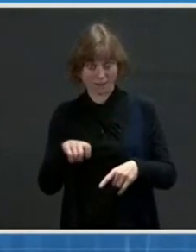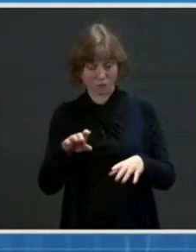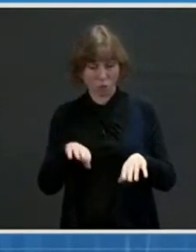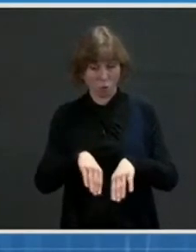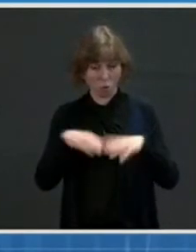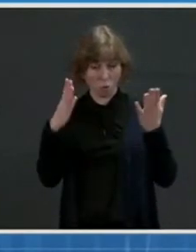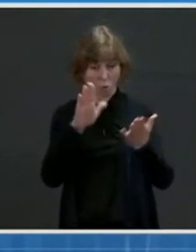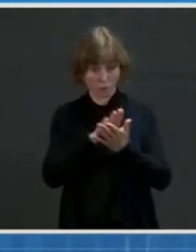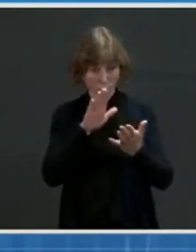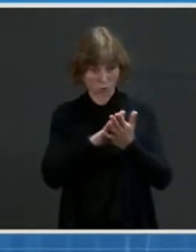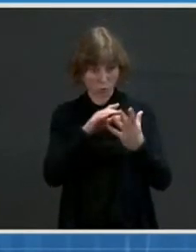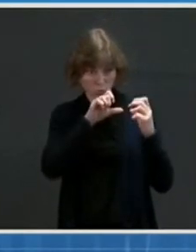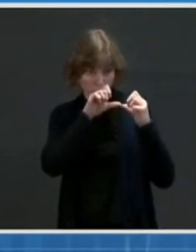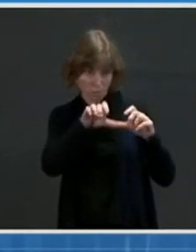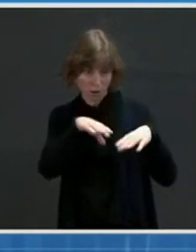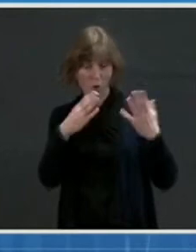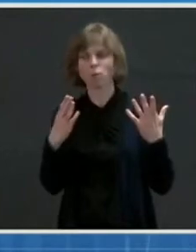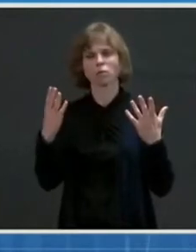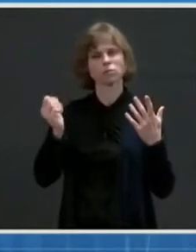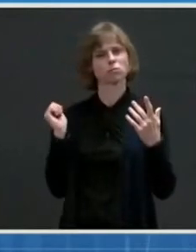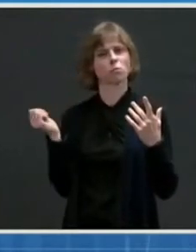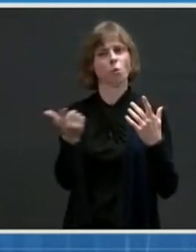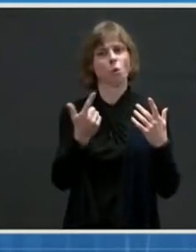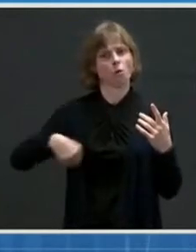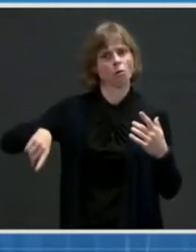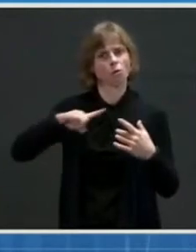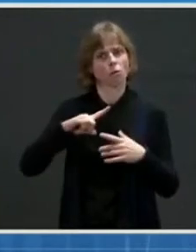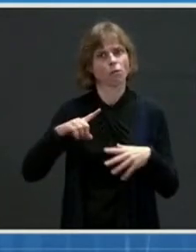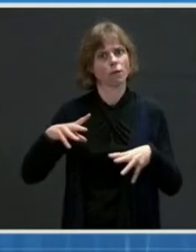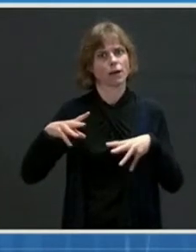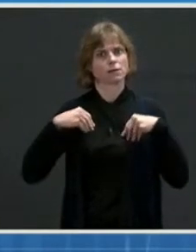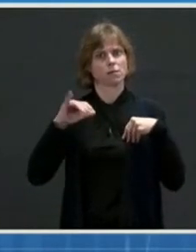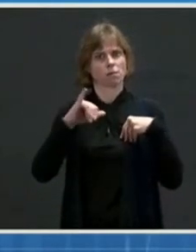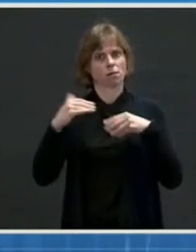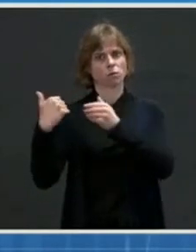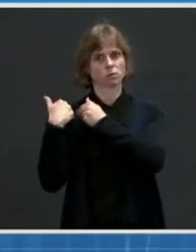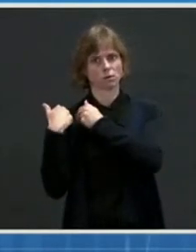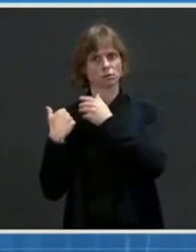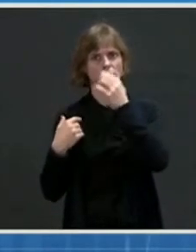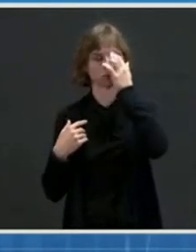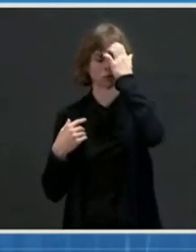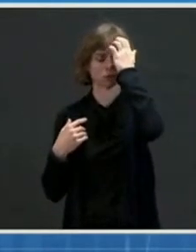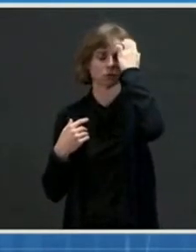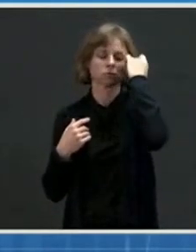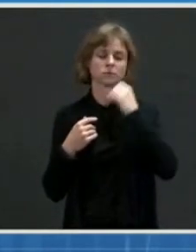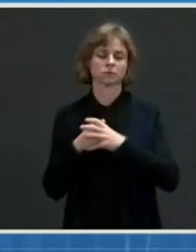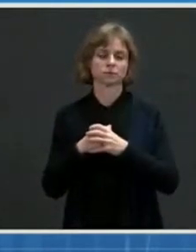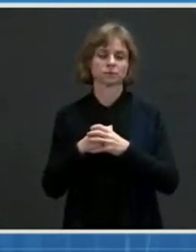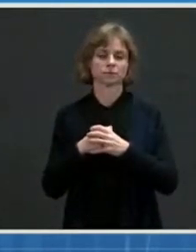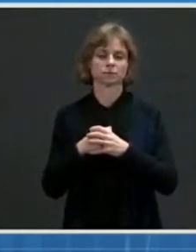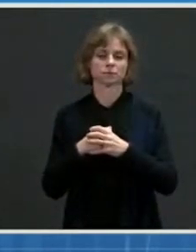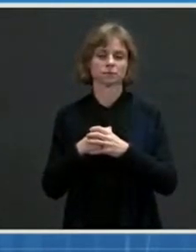THE COMMUNITY AS POSSIBLE. ENABLING SCHOOLS TO OPEN AND REMAIN OPEN IS A SHARED RESPONSIBILITY.